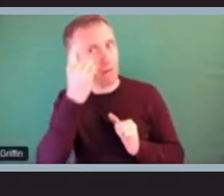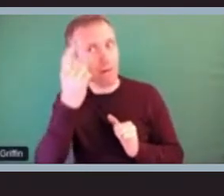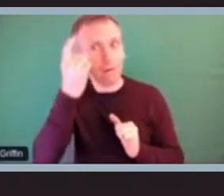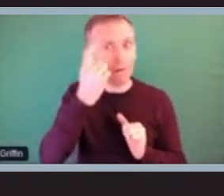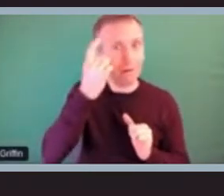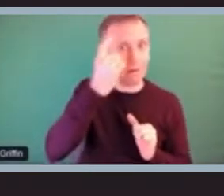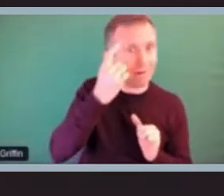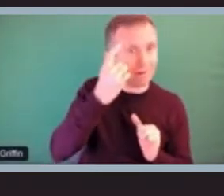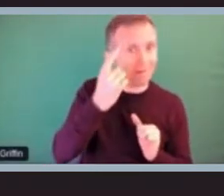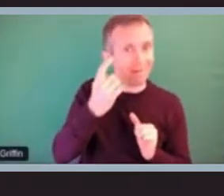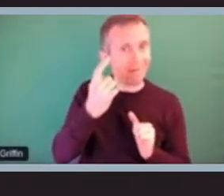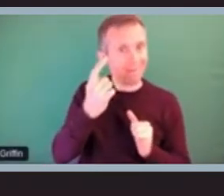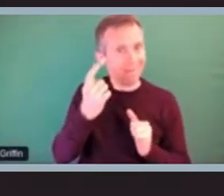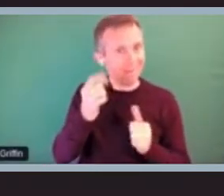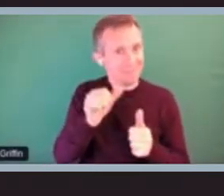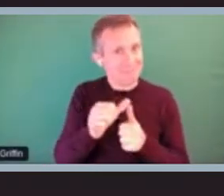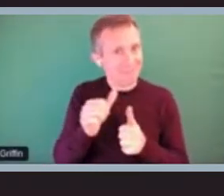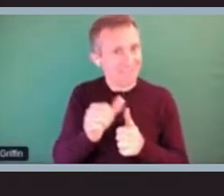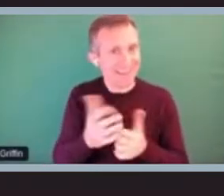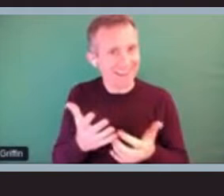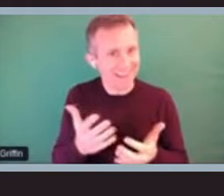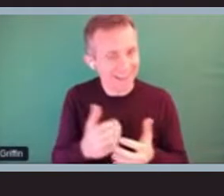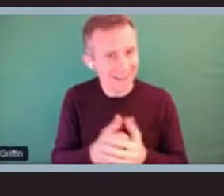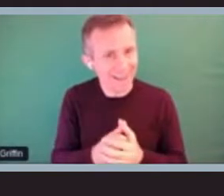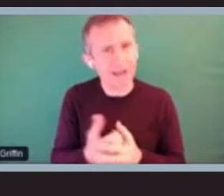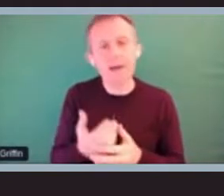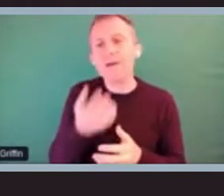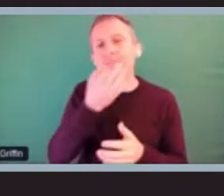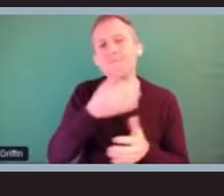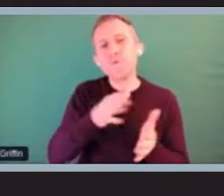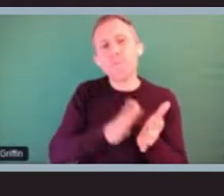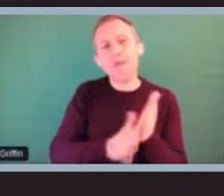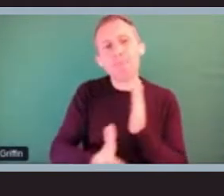A couple of months ago, I was working on another infographic, and a colleague mentioned, he